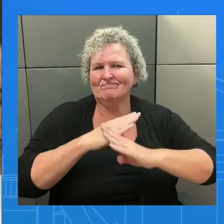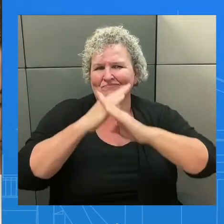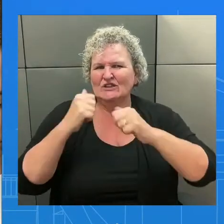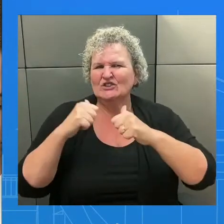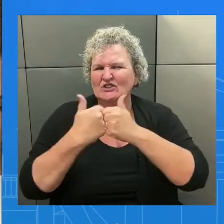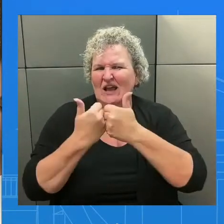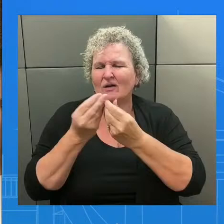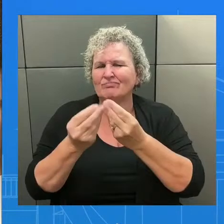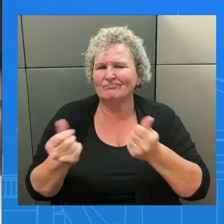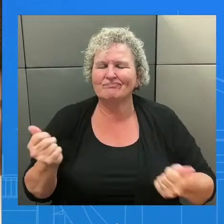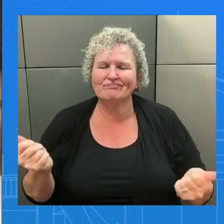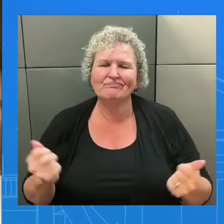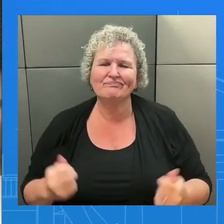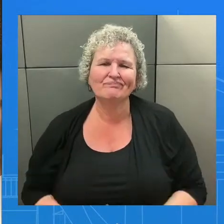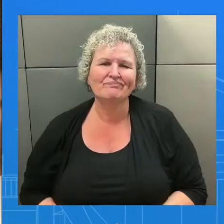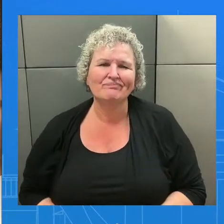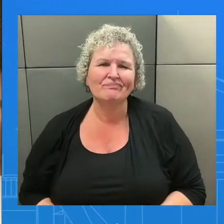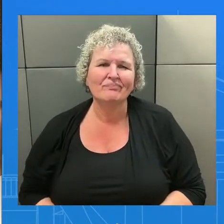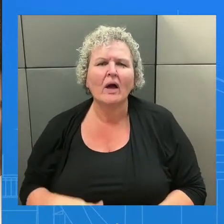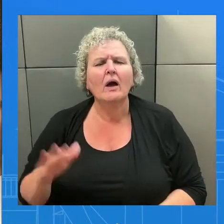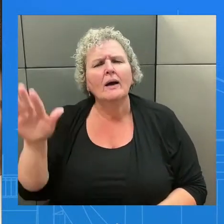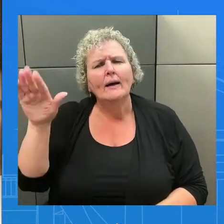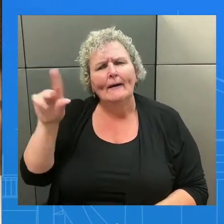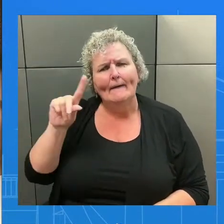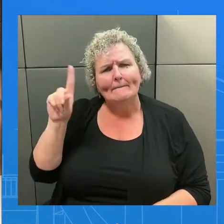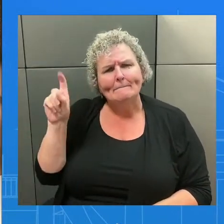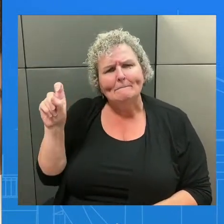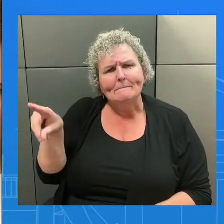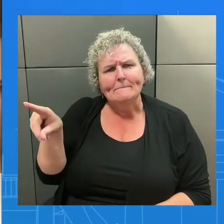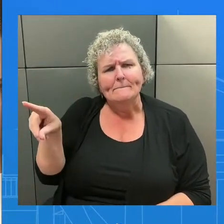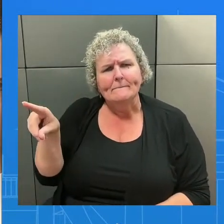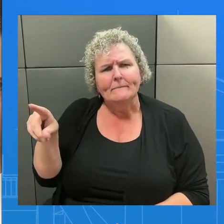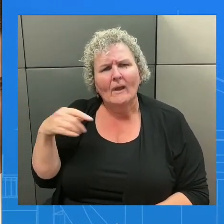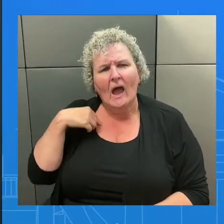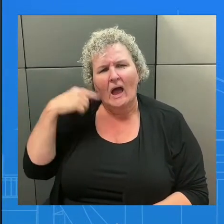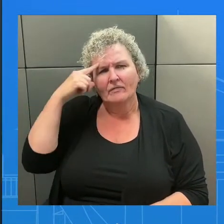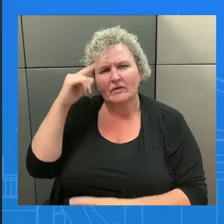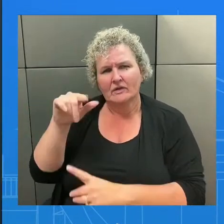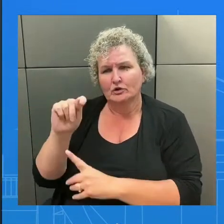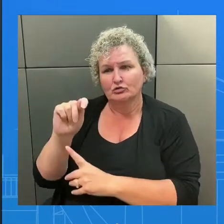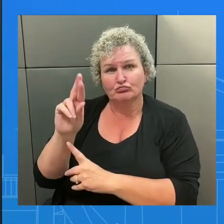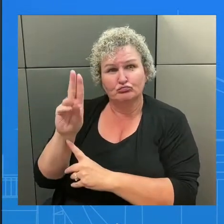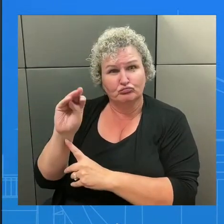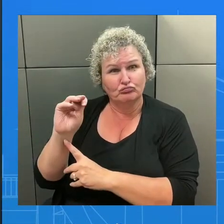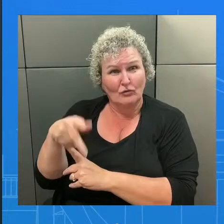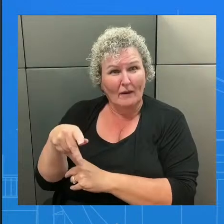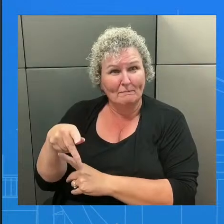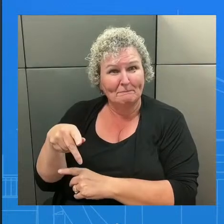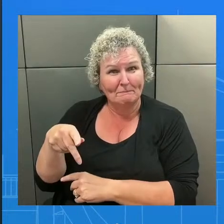Do you think that Donald Trump meets the definition of a fas- fascist? Ms. Jean-Pierre: We got to move on. Go ahead, Michael.